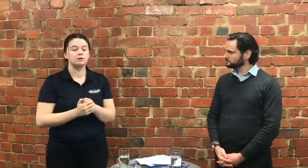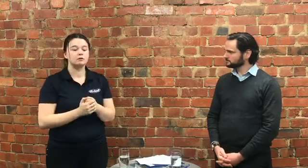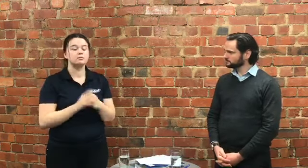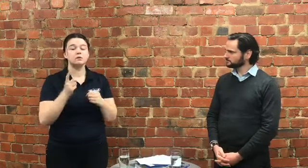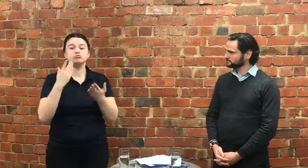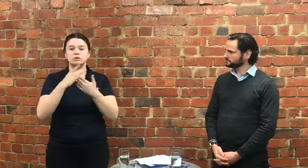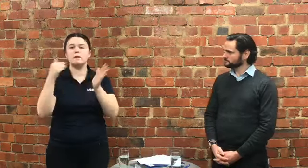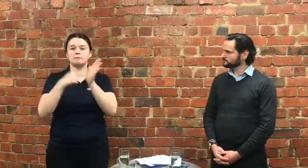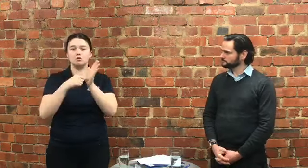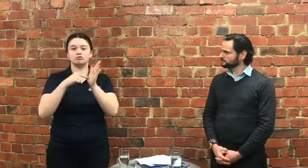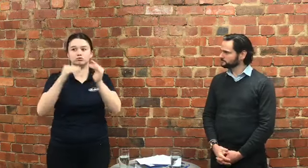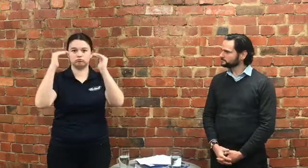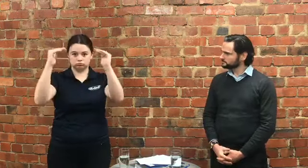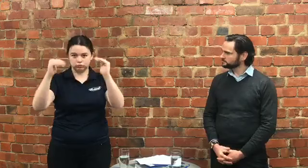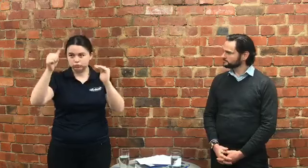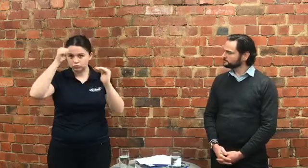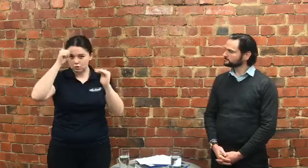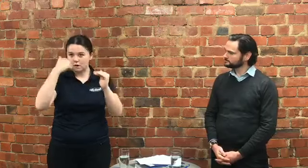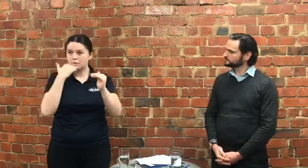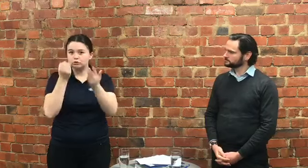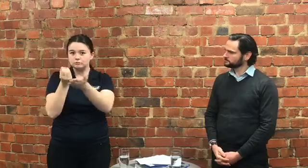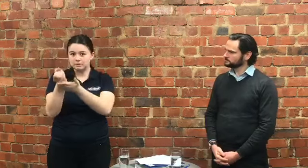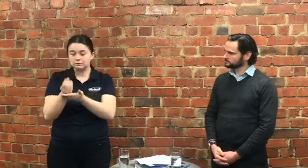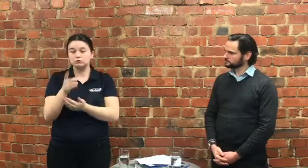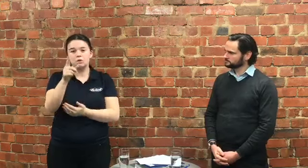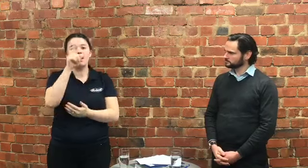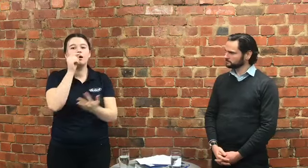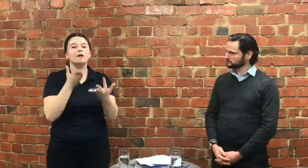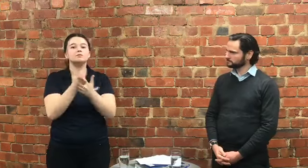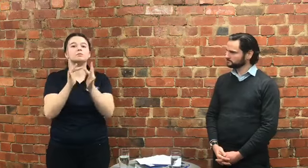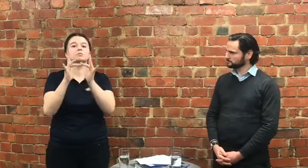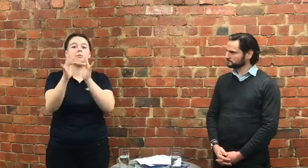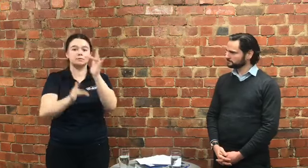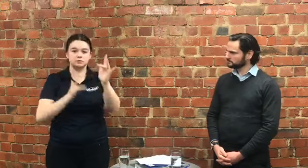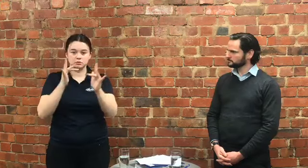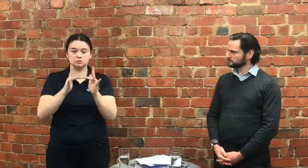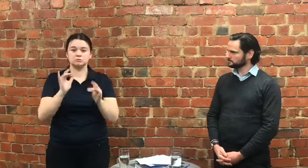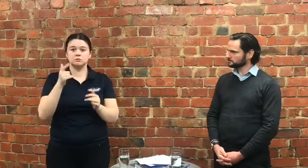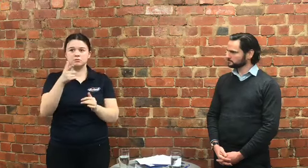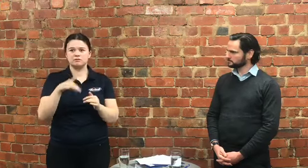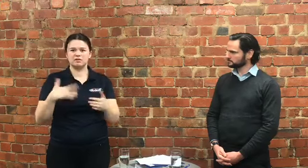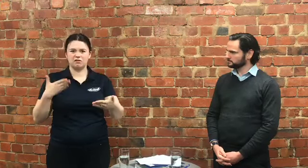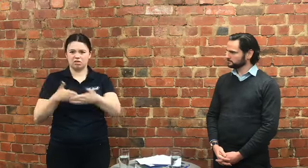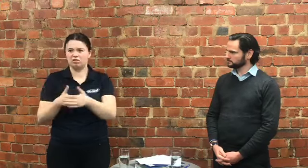He can explain a little more about that. So, it's really important that you understand what is in your plan.